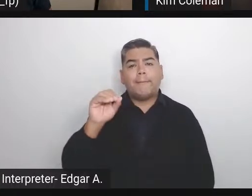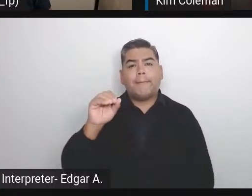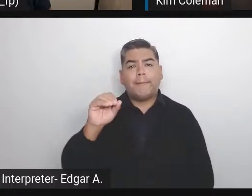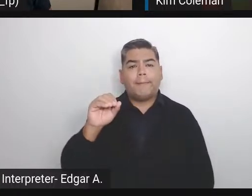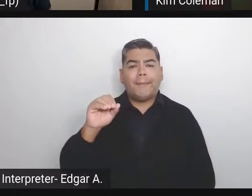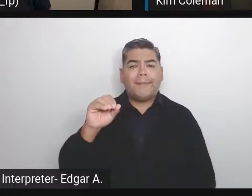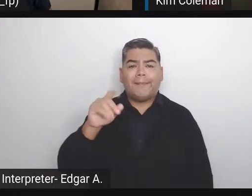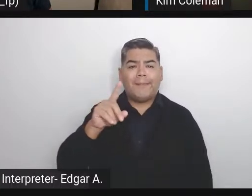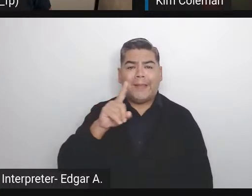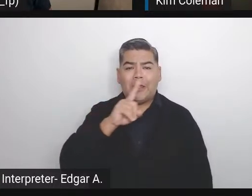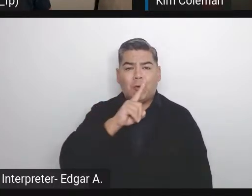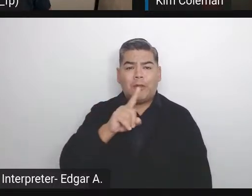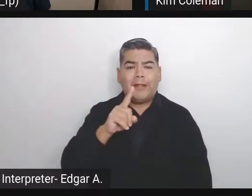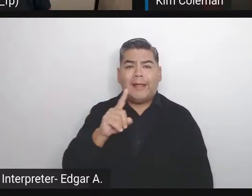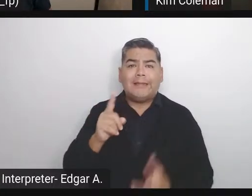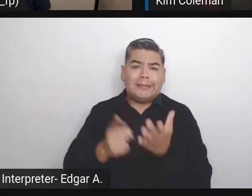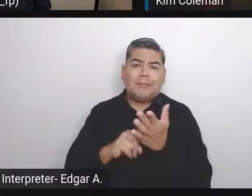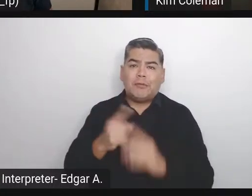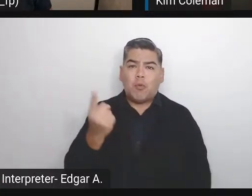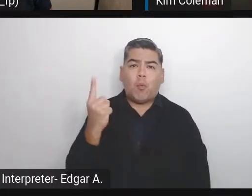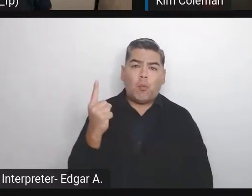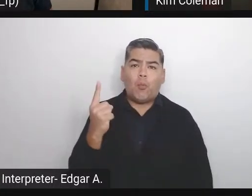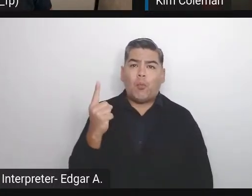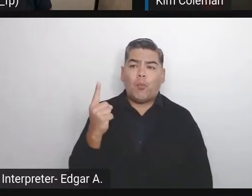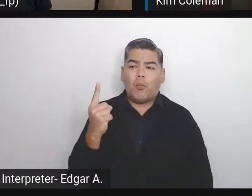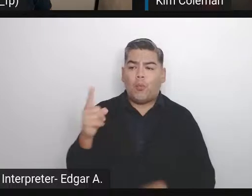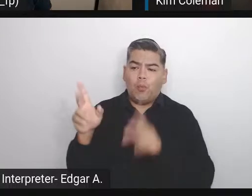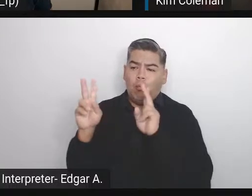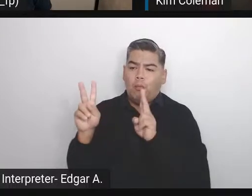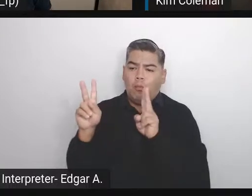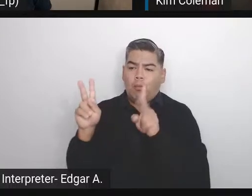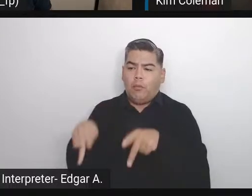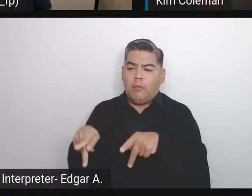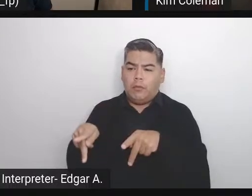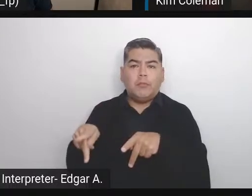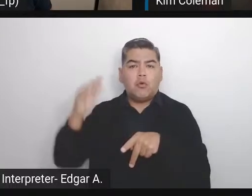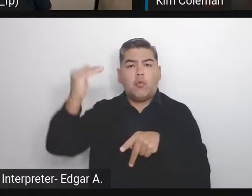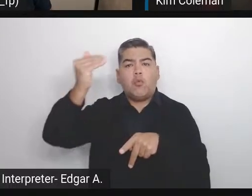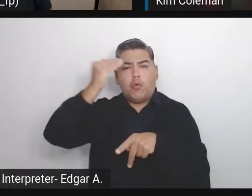Maciek Palmowski: In most companies there was just